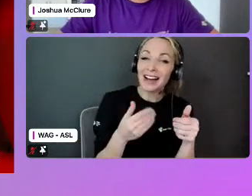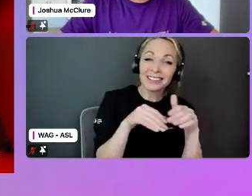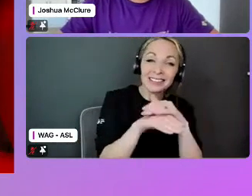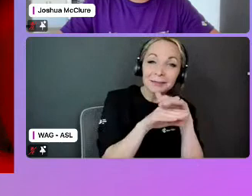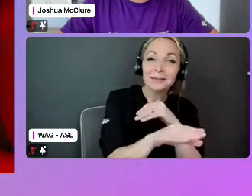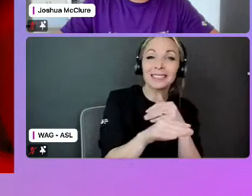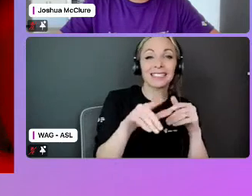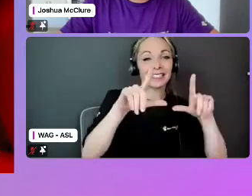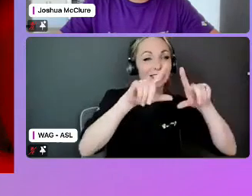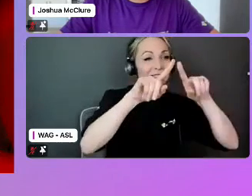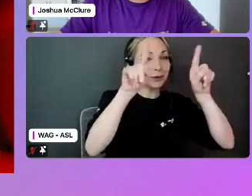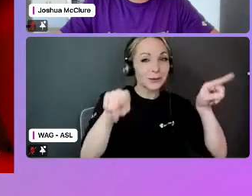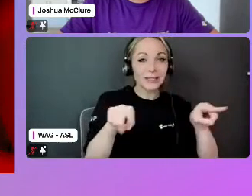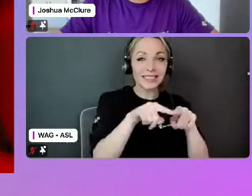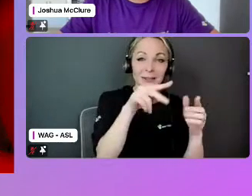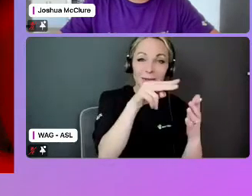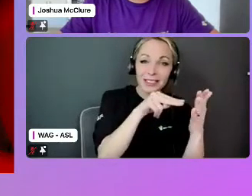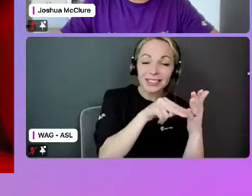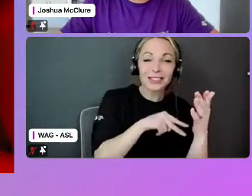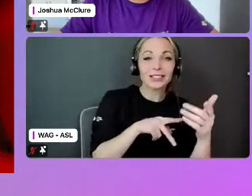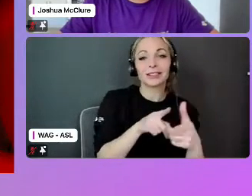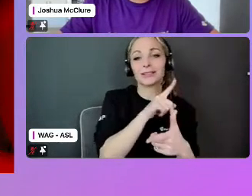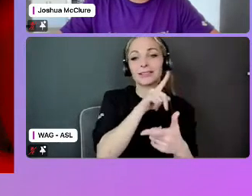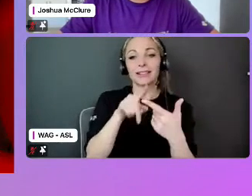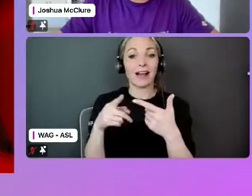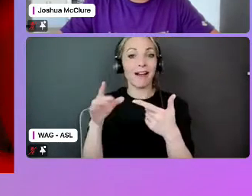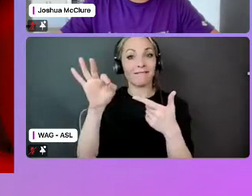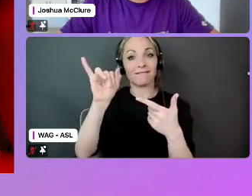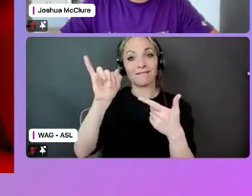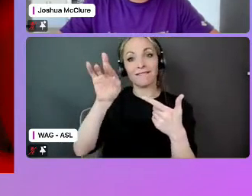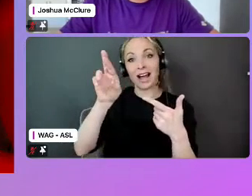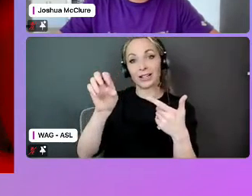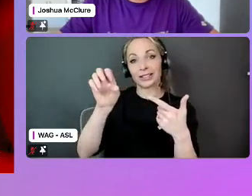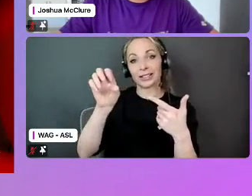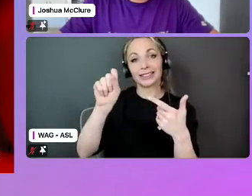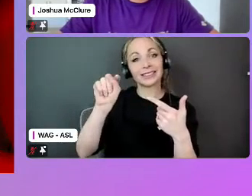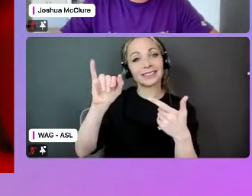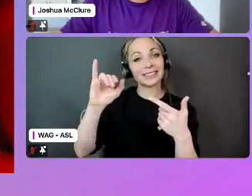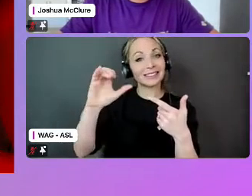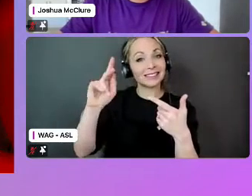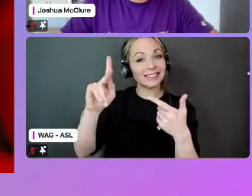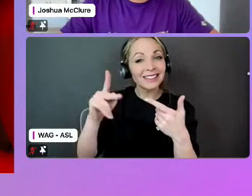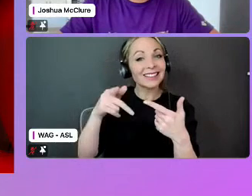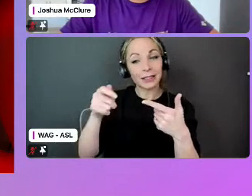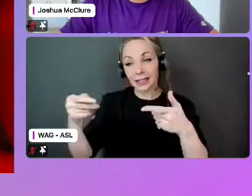there are certainly ones in devices from xboxes to fire sticks. There are lots of other screen readers that you